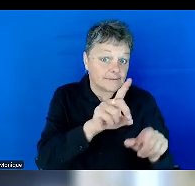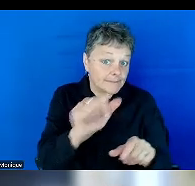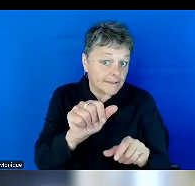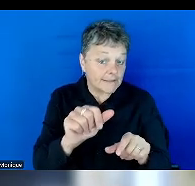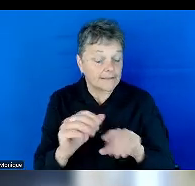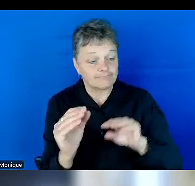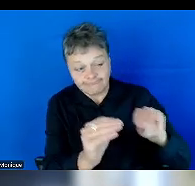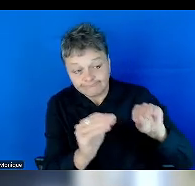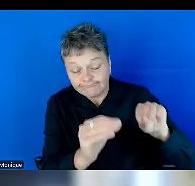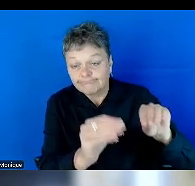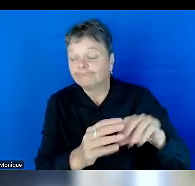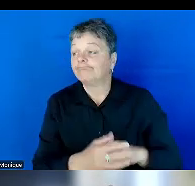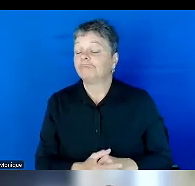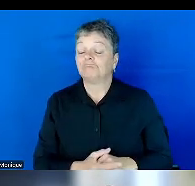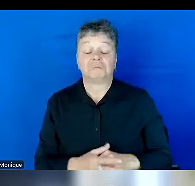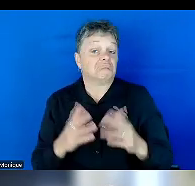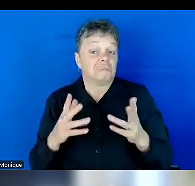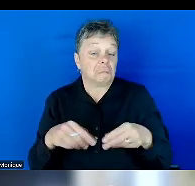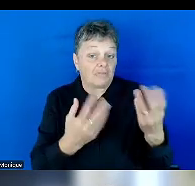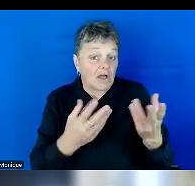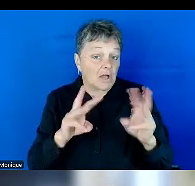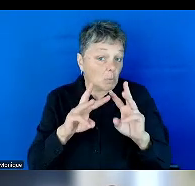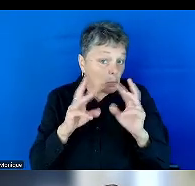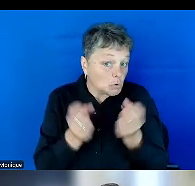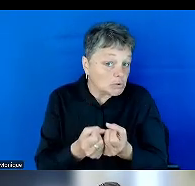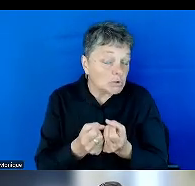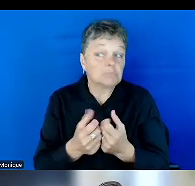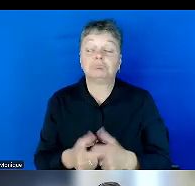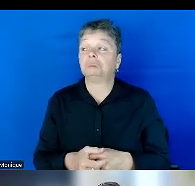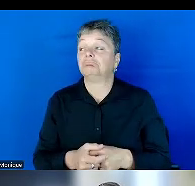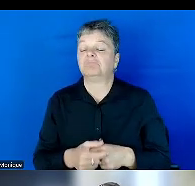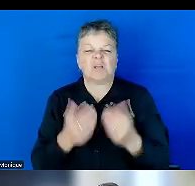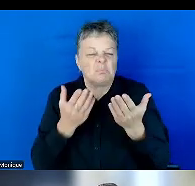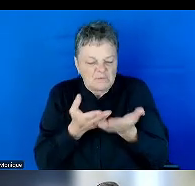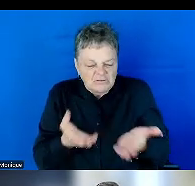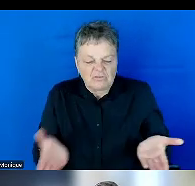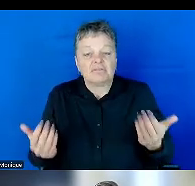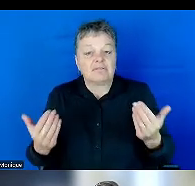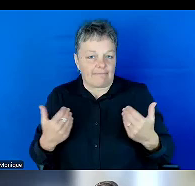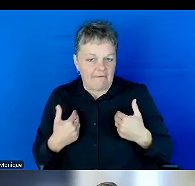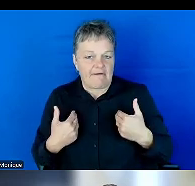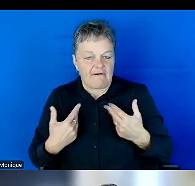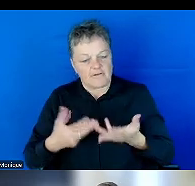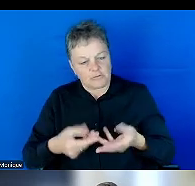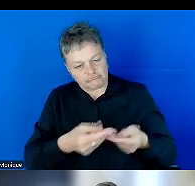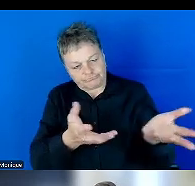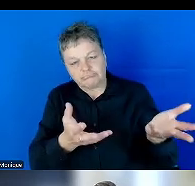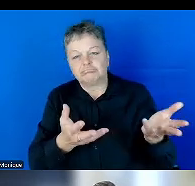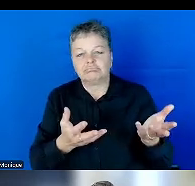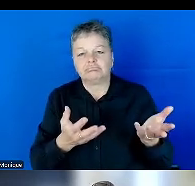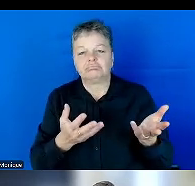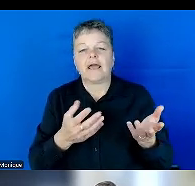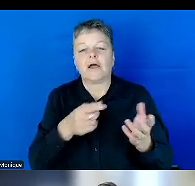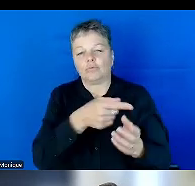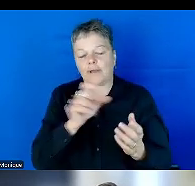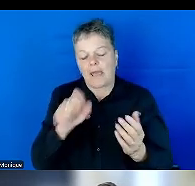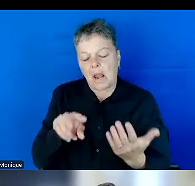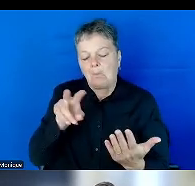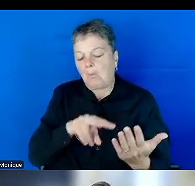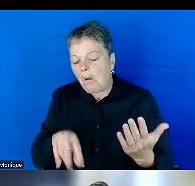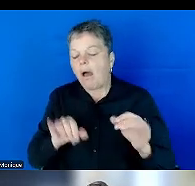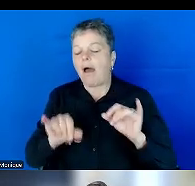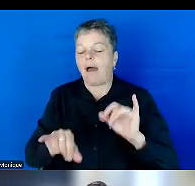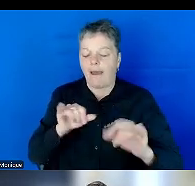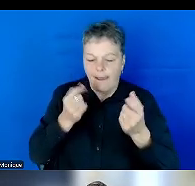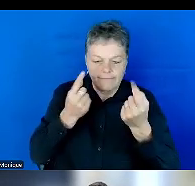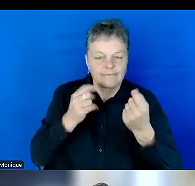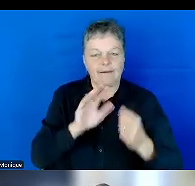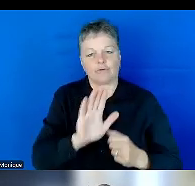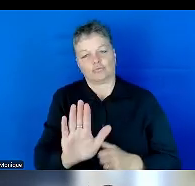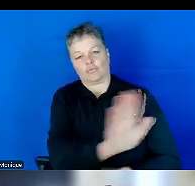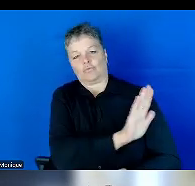including workshops and some uh materials for for people to refer to uh to learn about their rights.